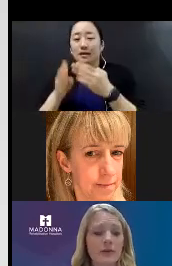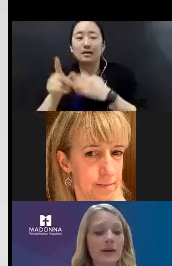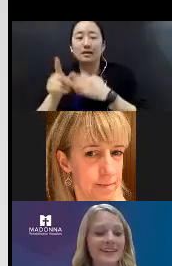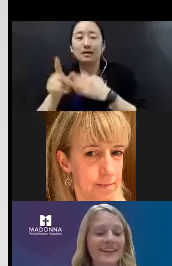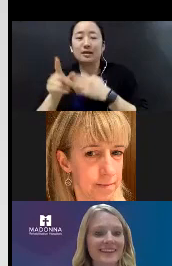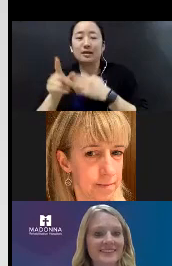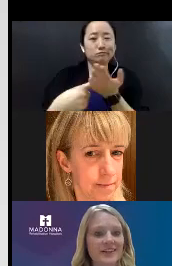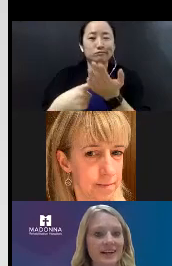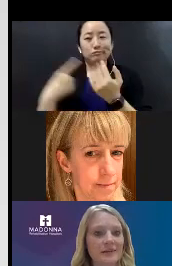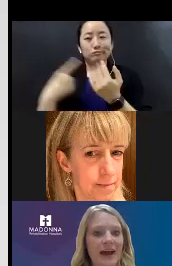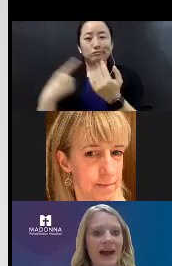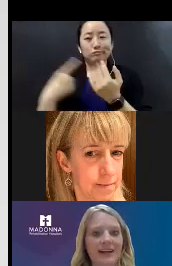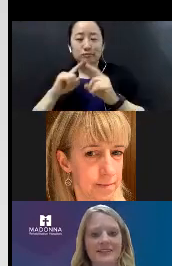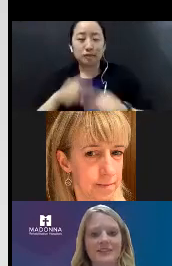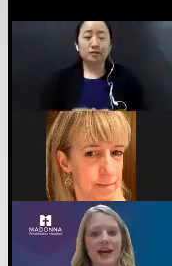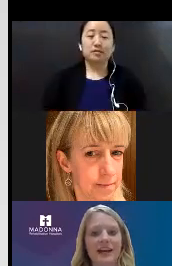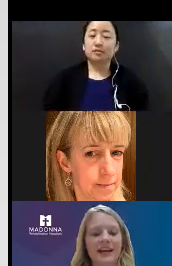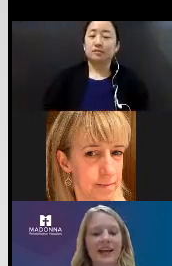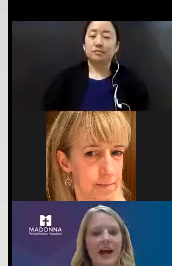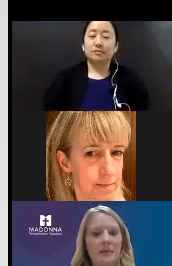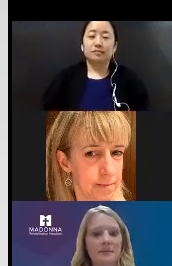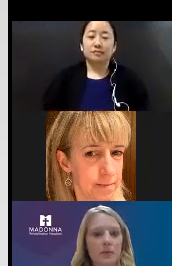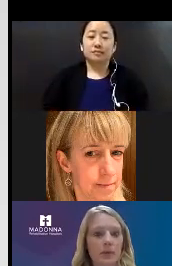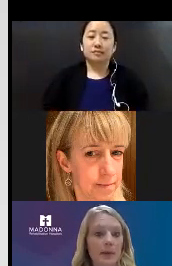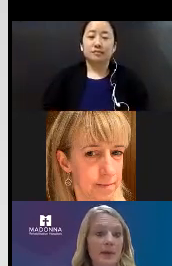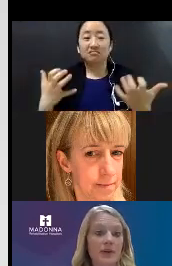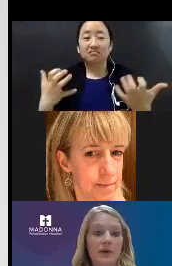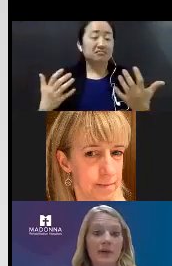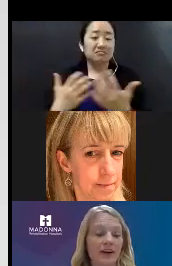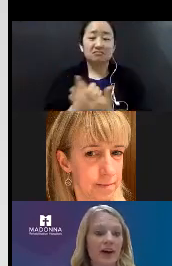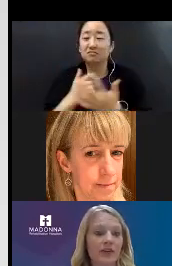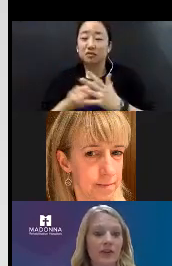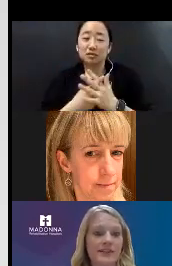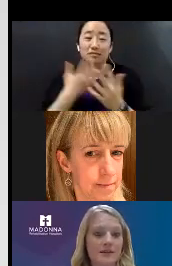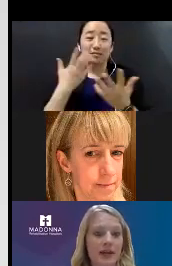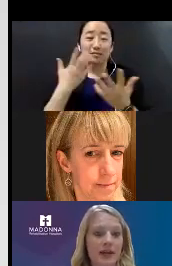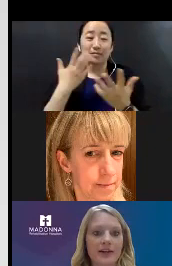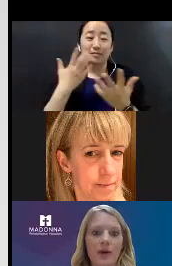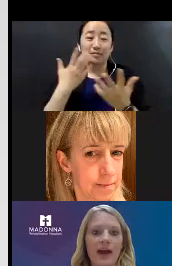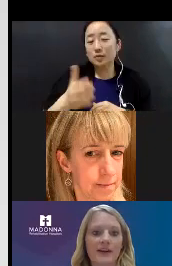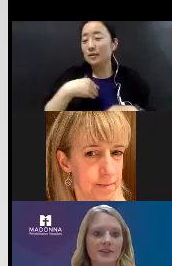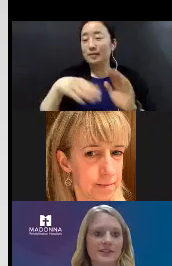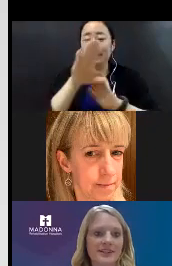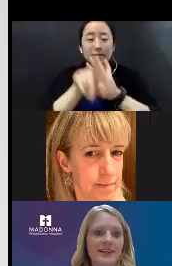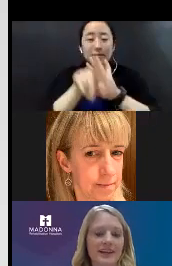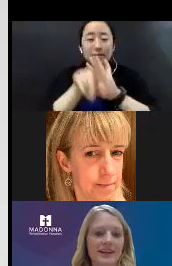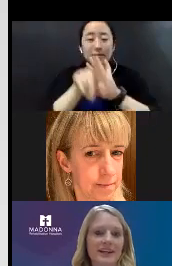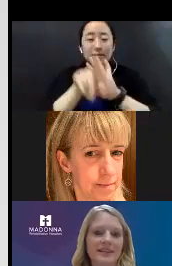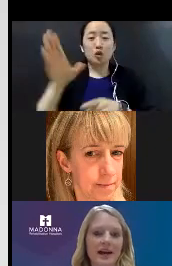IF YOU WANT TO GET THAT STARTED BY ADDING INTO THE CHAT, MAYBE YOUR BACKGROUND OR YOUR DISCIPLINE OR WHY YOU ARE INTERESTED IN THE TOPIC